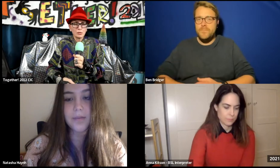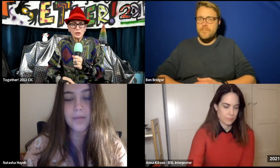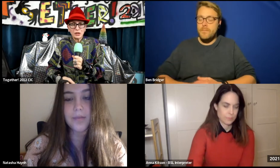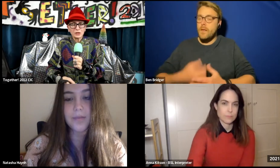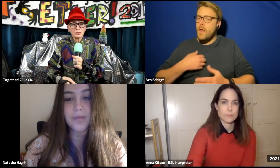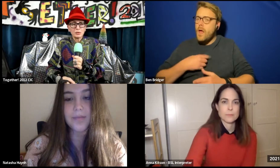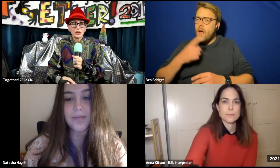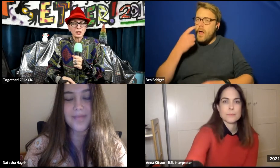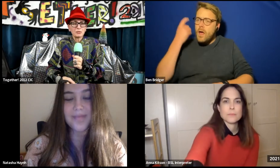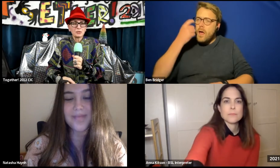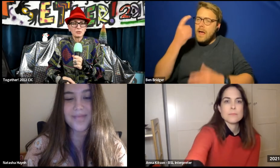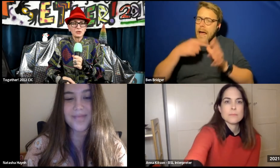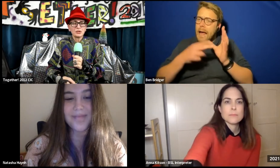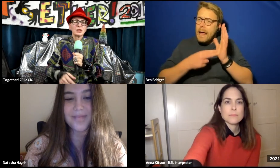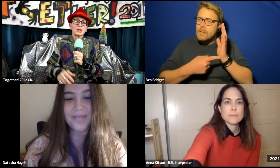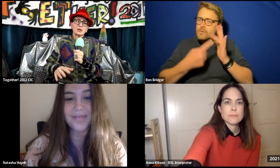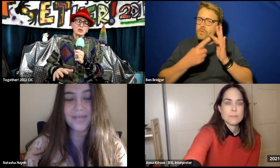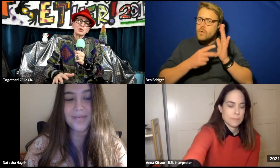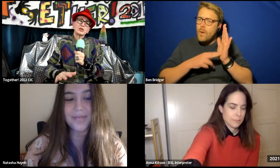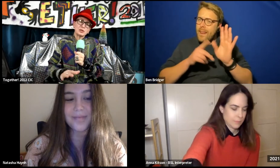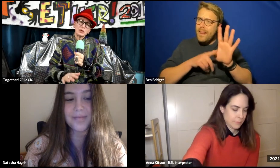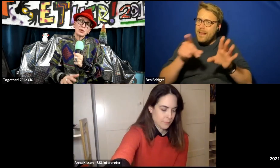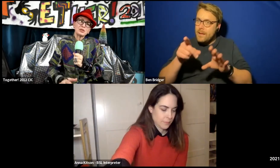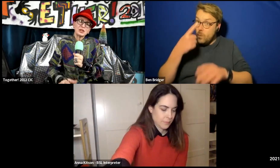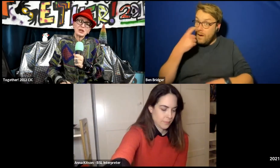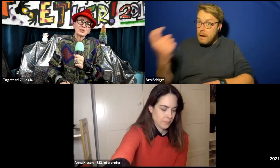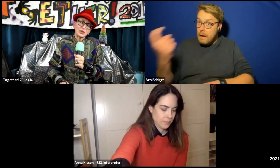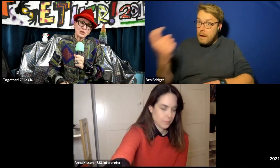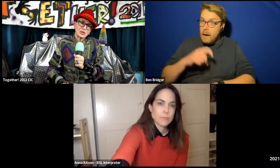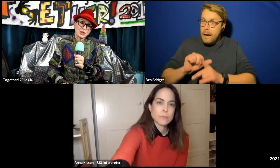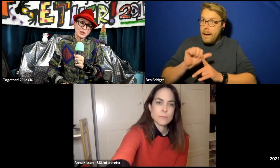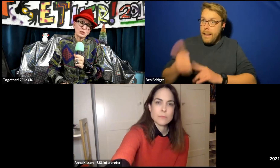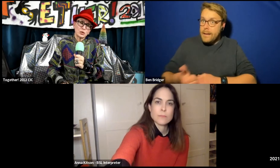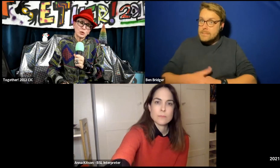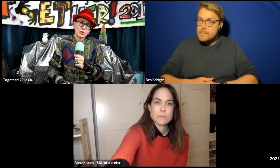come in next perhaps, you are writing a poem together, I understand, for the